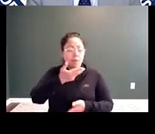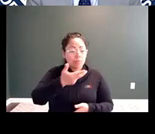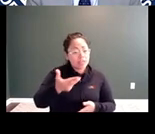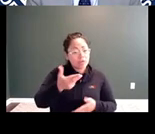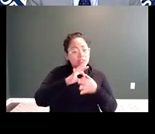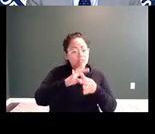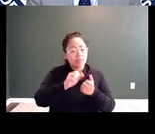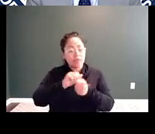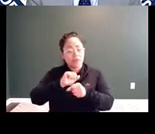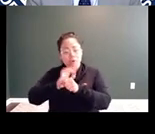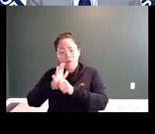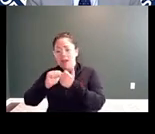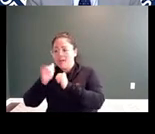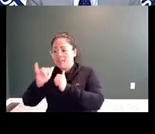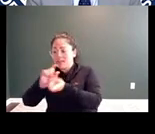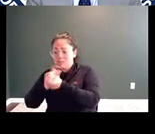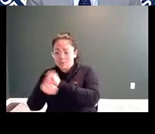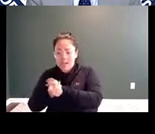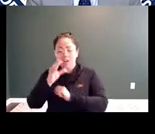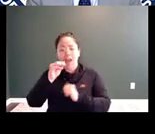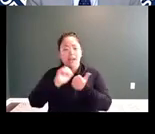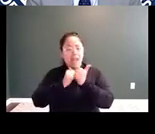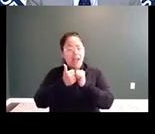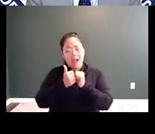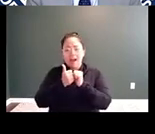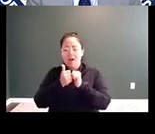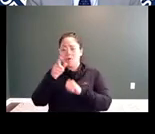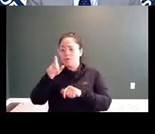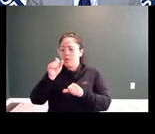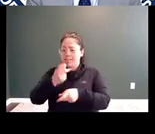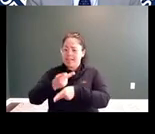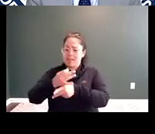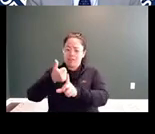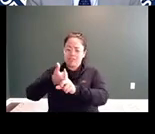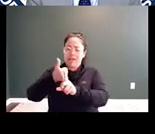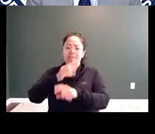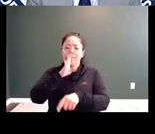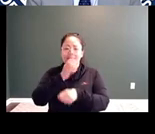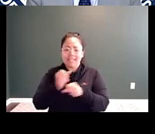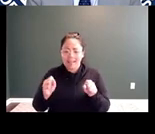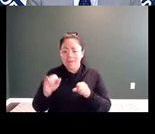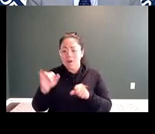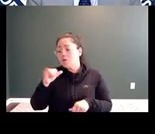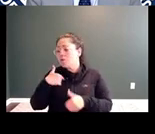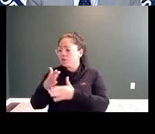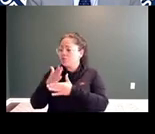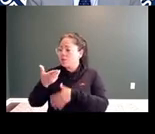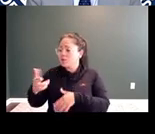how it was ever changing and how you could take care of yourself and stay safe. I also shared resources about virtual events,